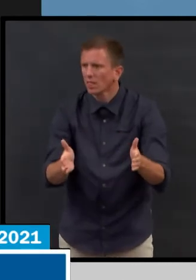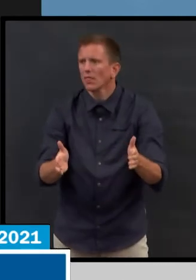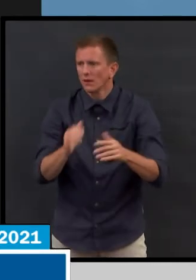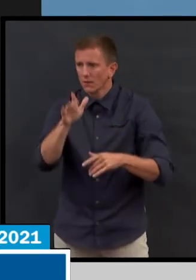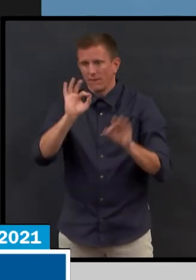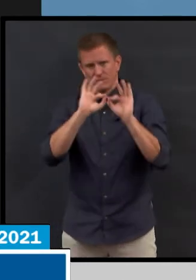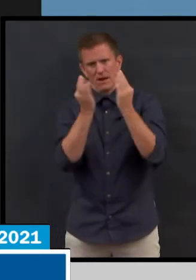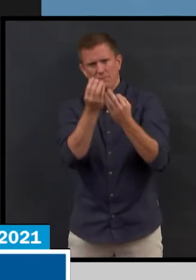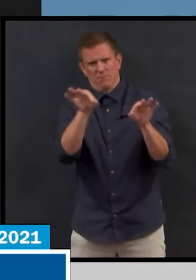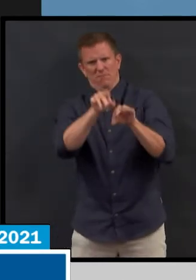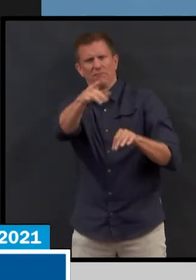is